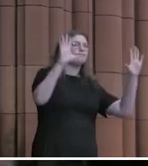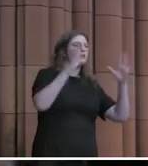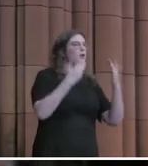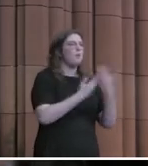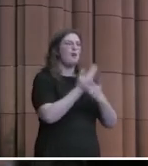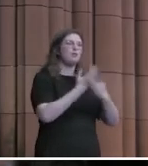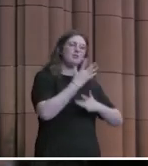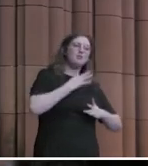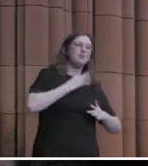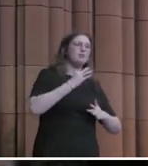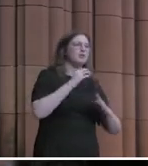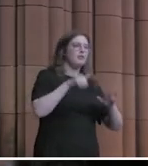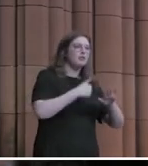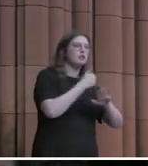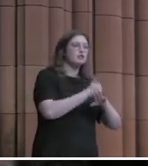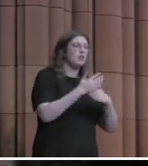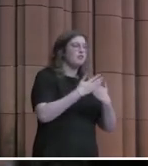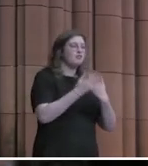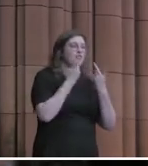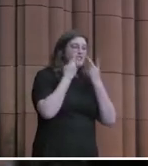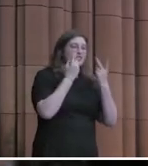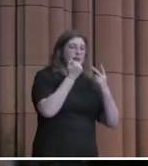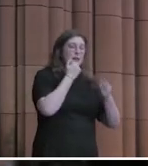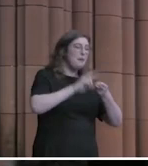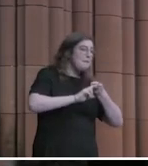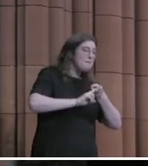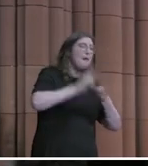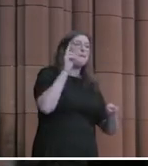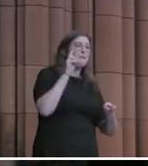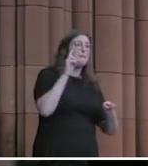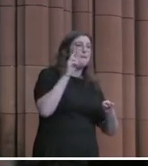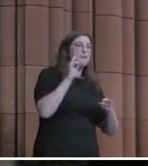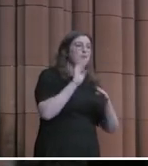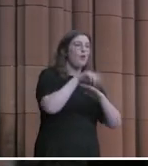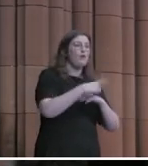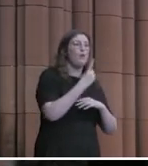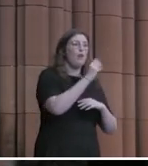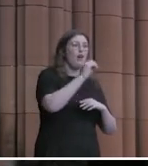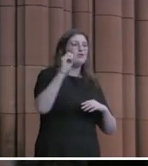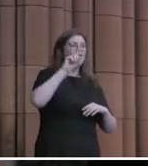led to increase in visitor numbers to exhibitions and events to more than a hundred thousand visitors a year